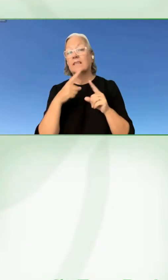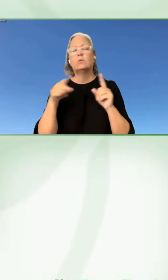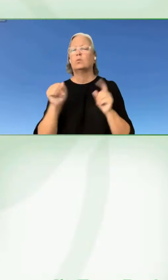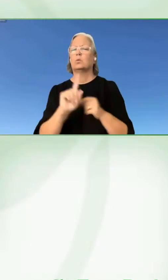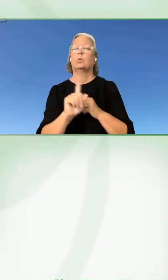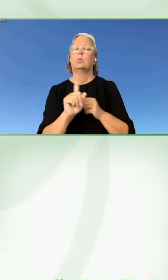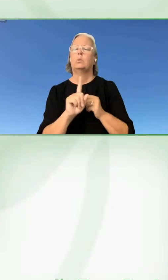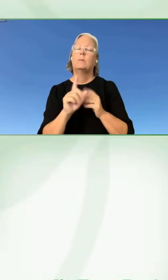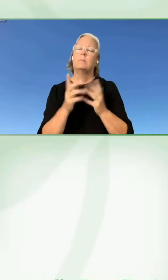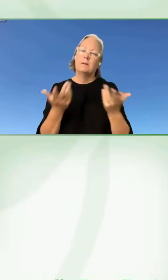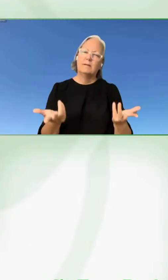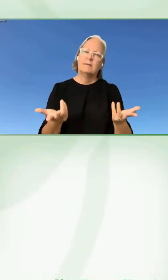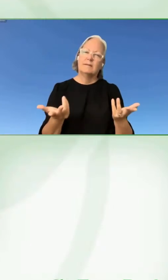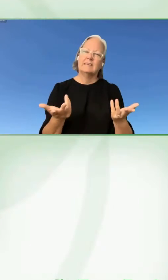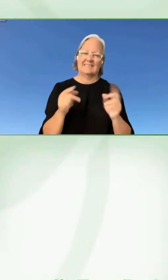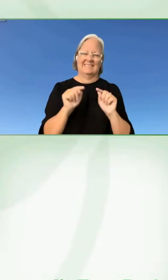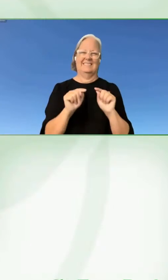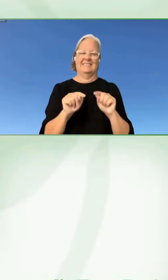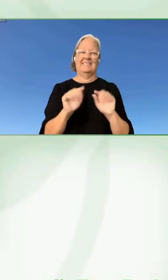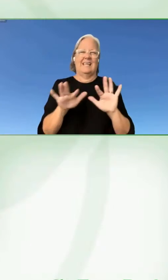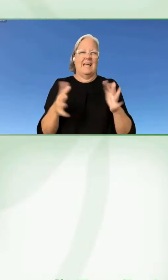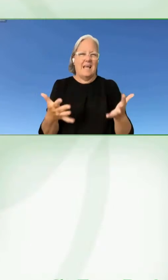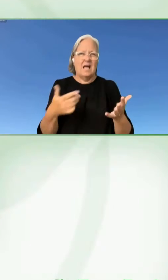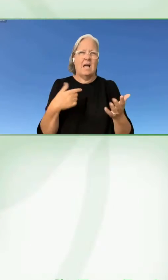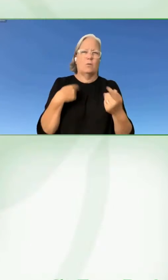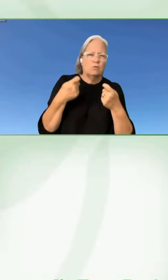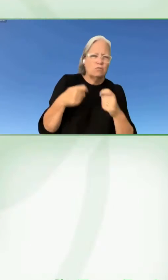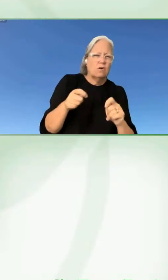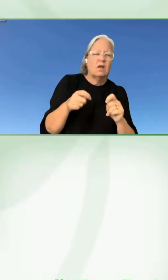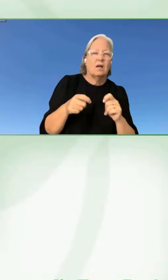We are trying to use the centralised social system to give physical access, not only digital access.